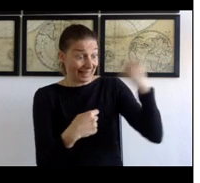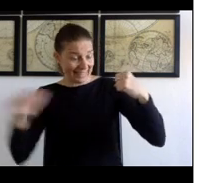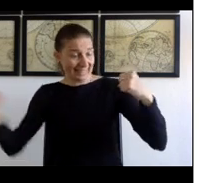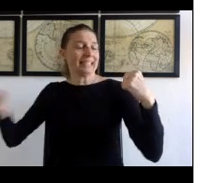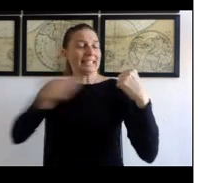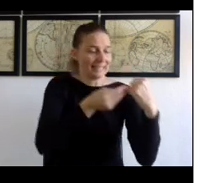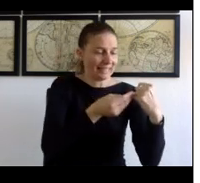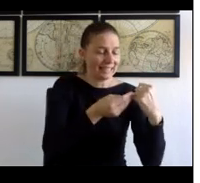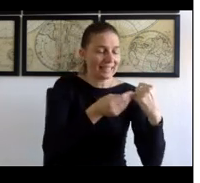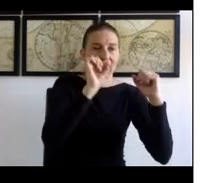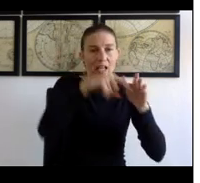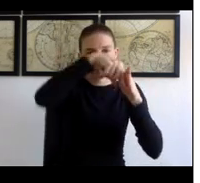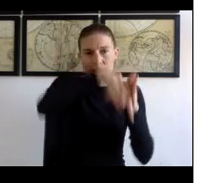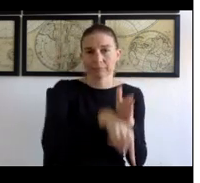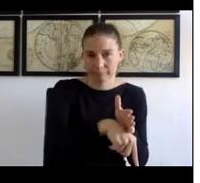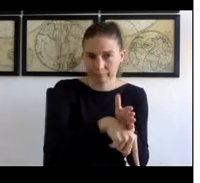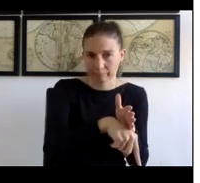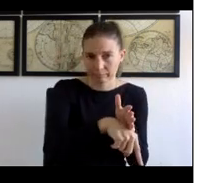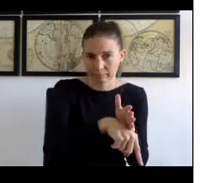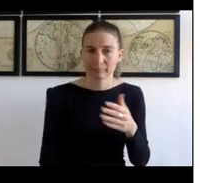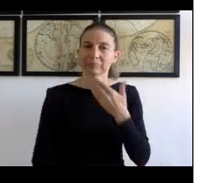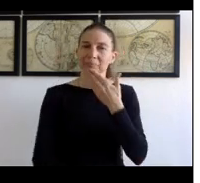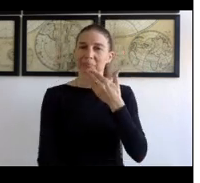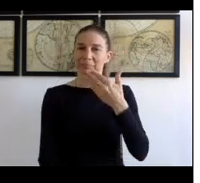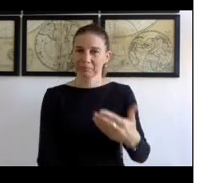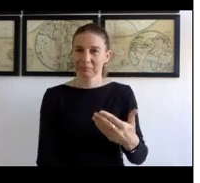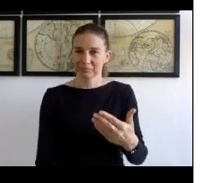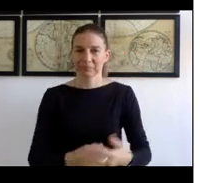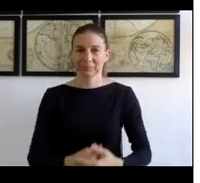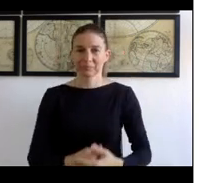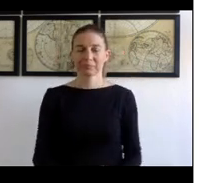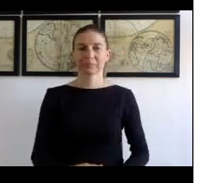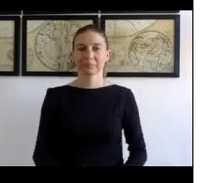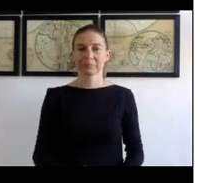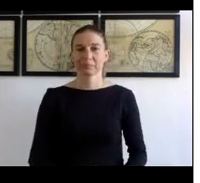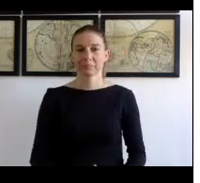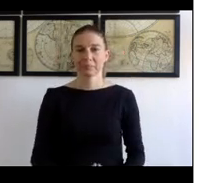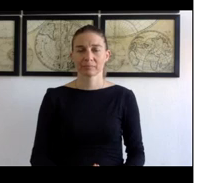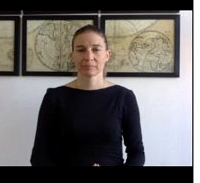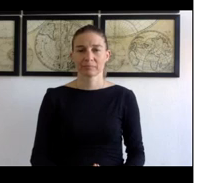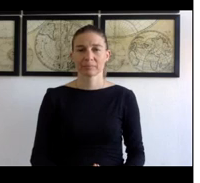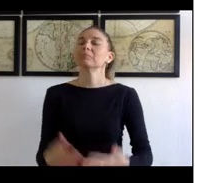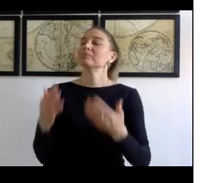Thank you. Thank you, Valentina. Thanks for the responses.